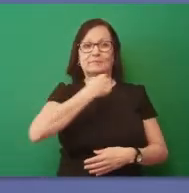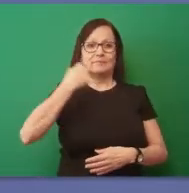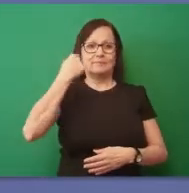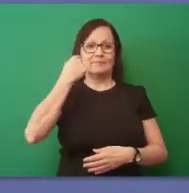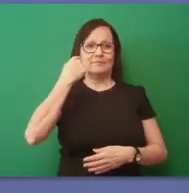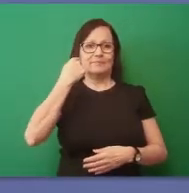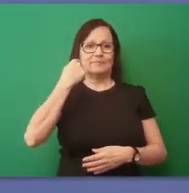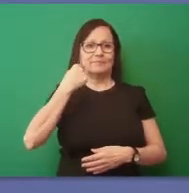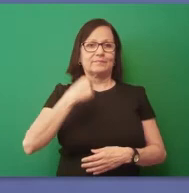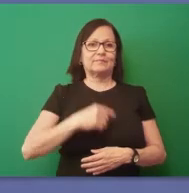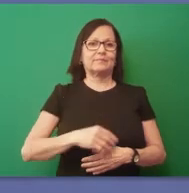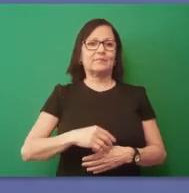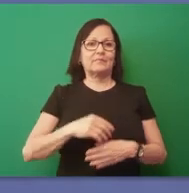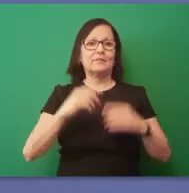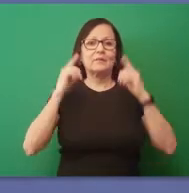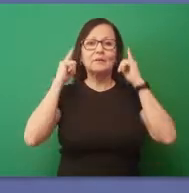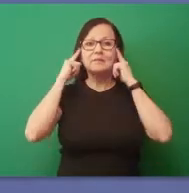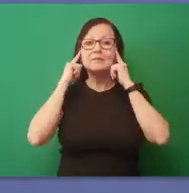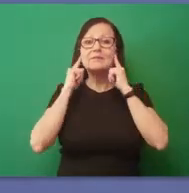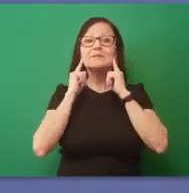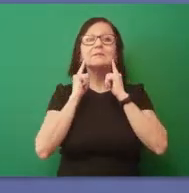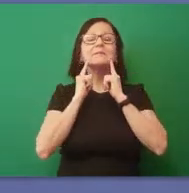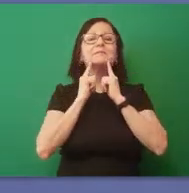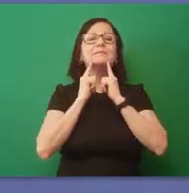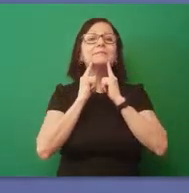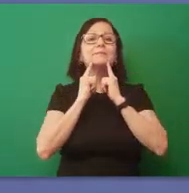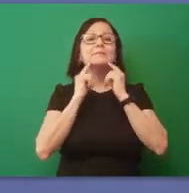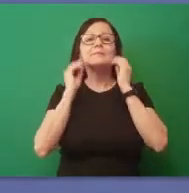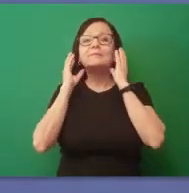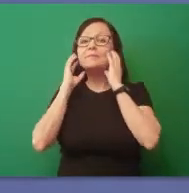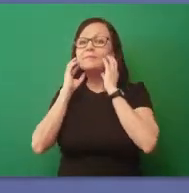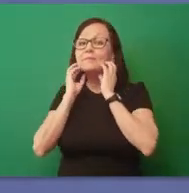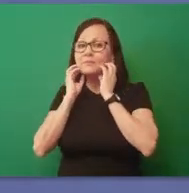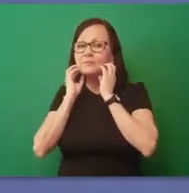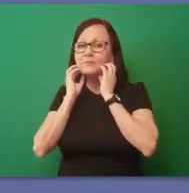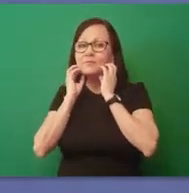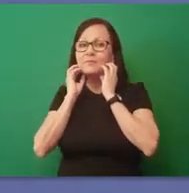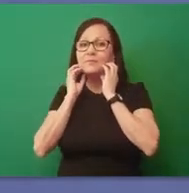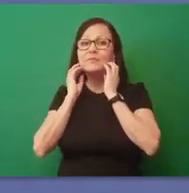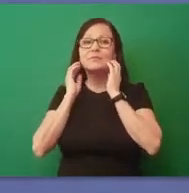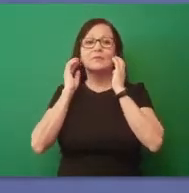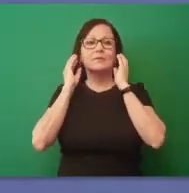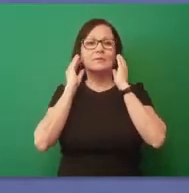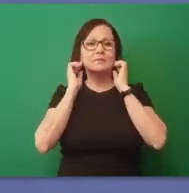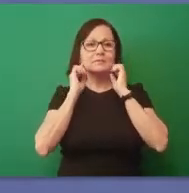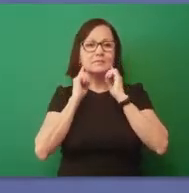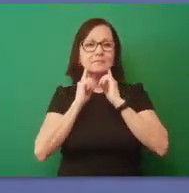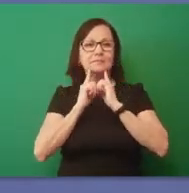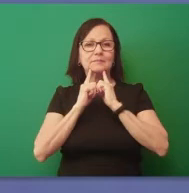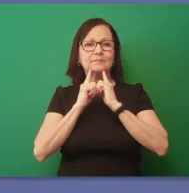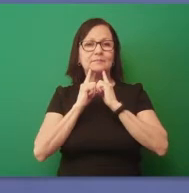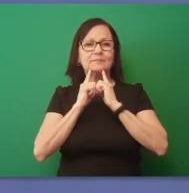feeling any sensations in the face, in the jawline, the back of the head.